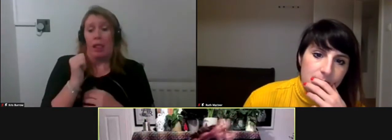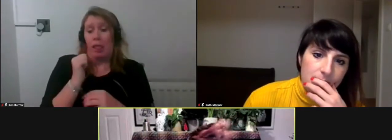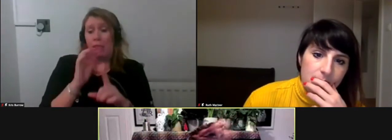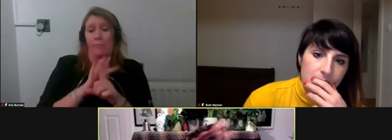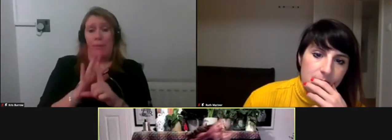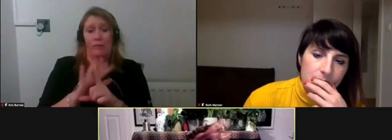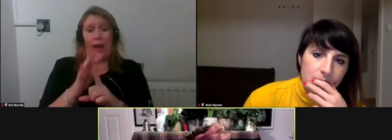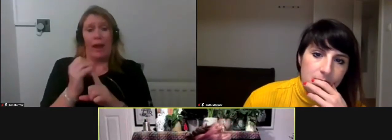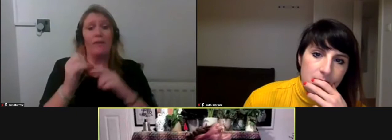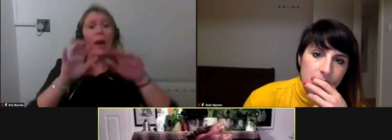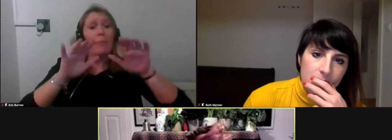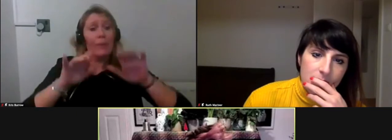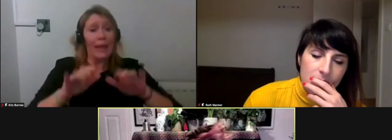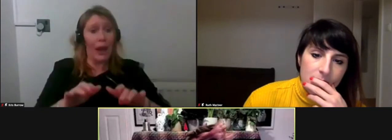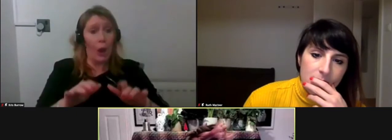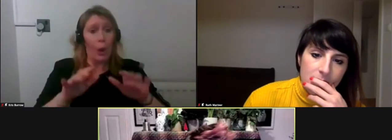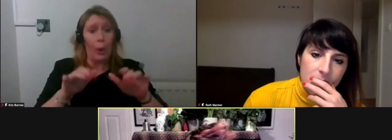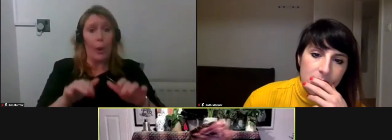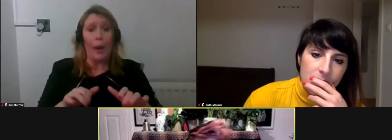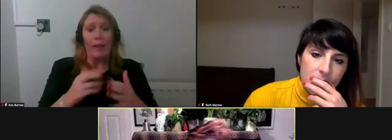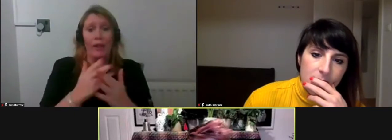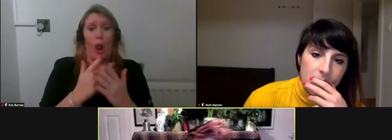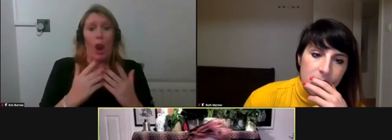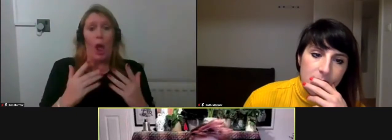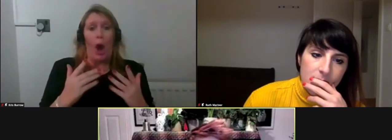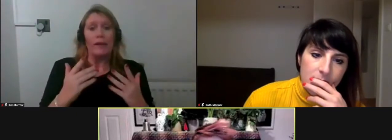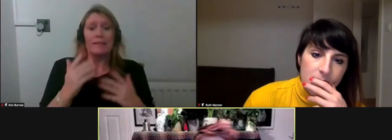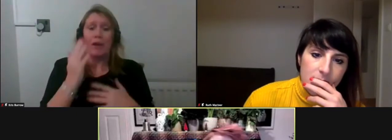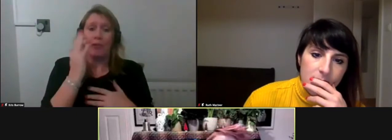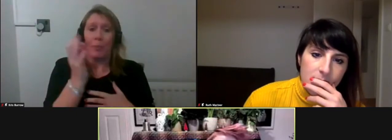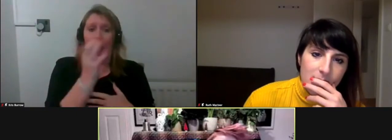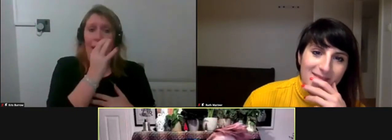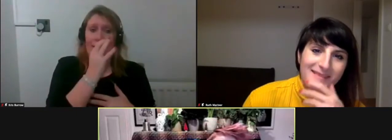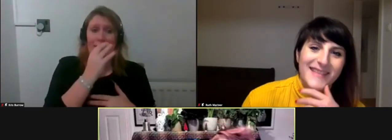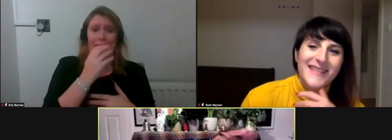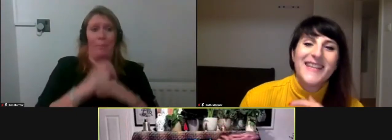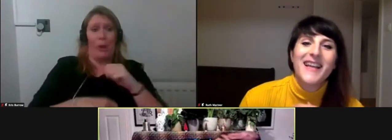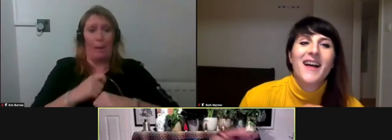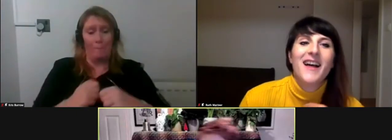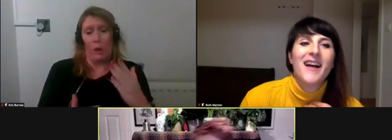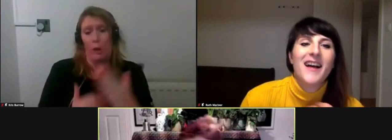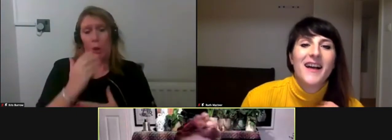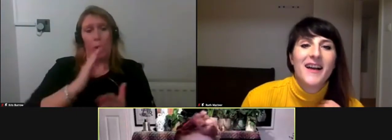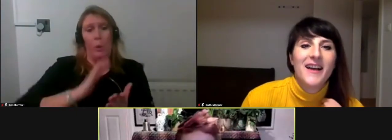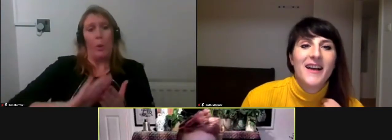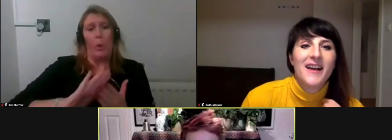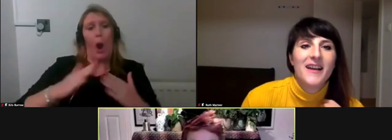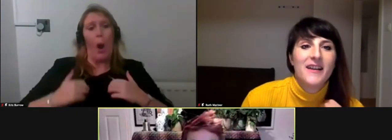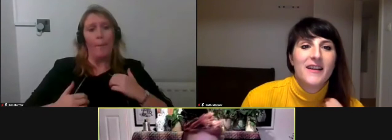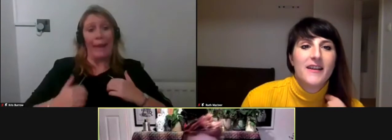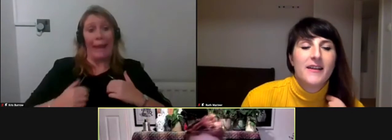by several house plants that have become my new hobby, so that's me.